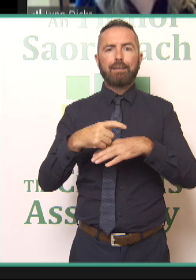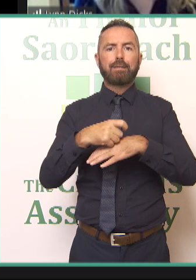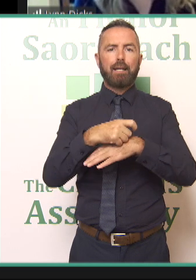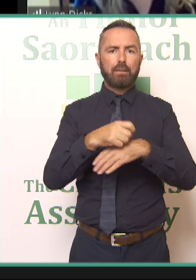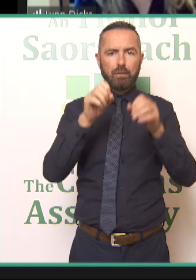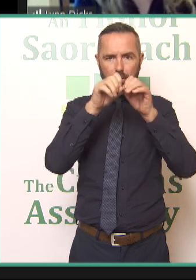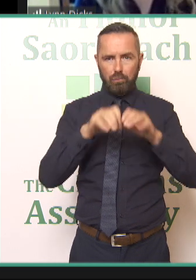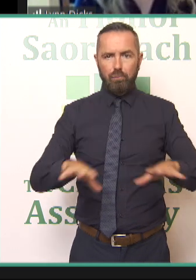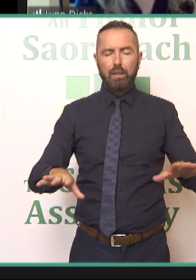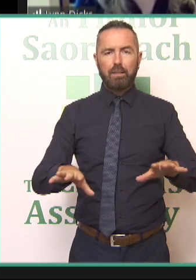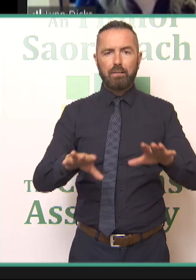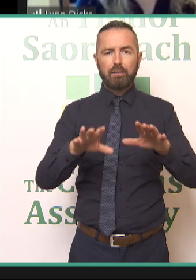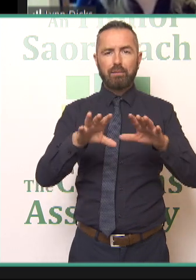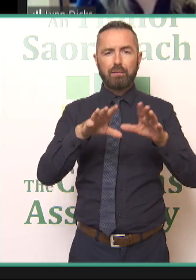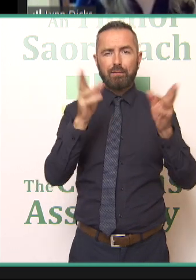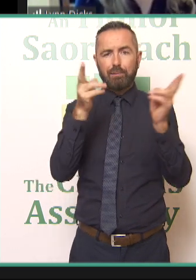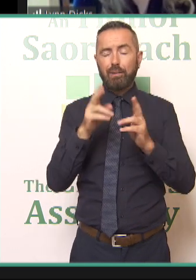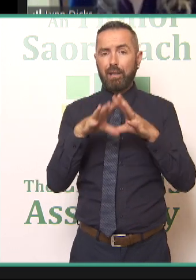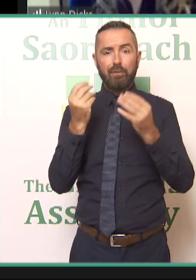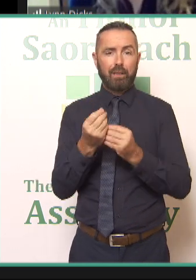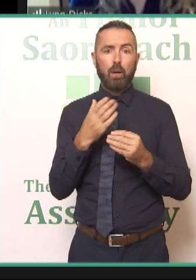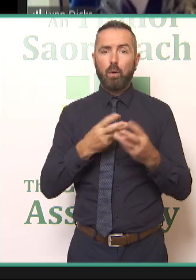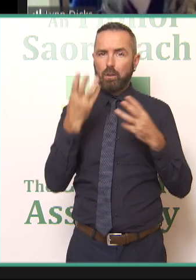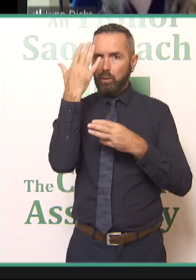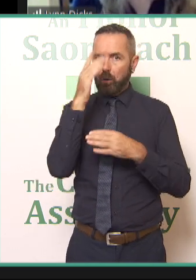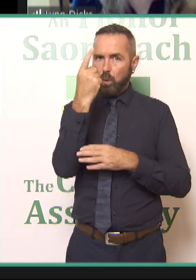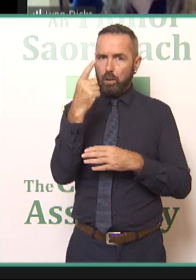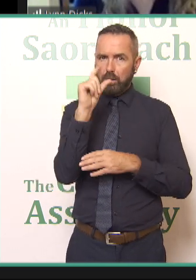system I'm just going to show you one small example of the way in which insects are part